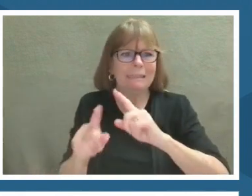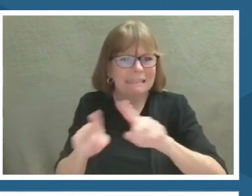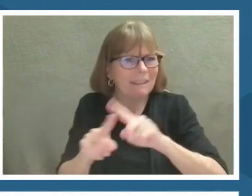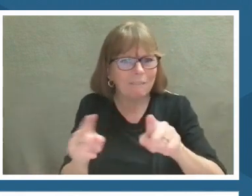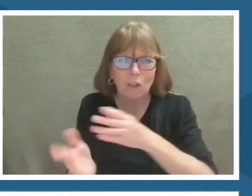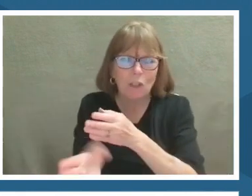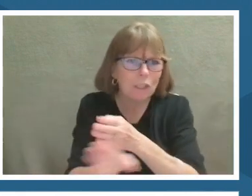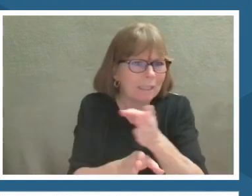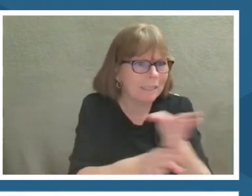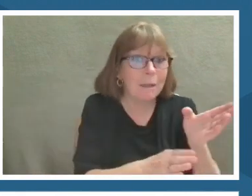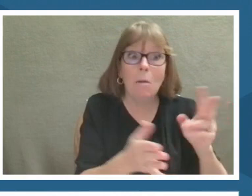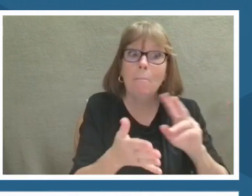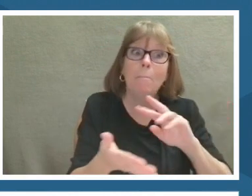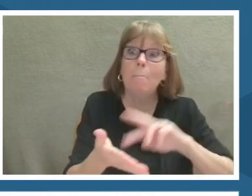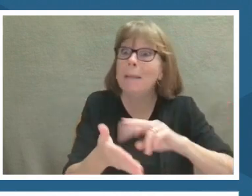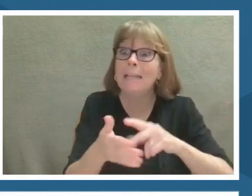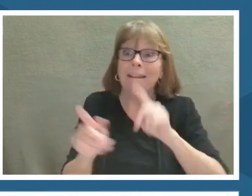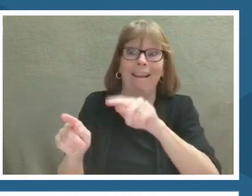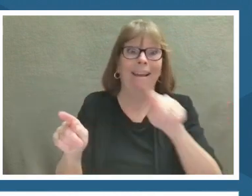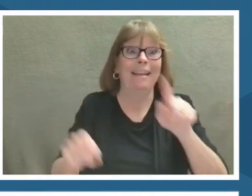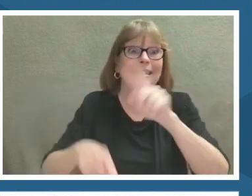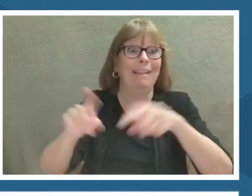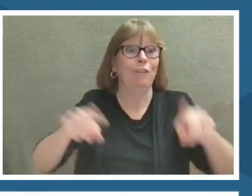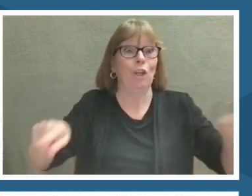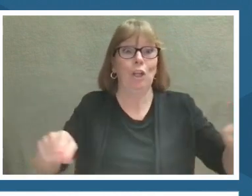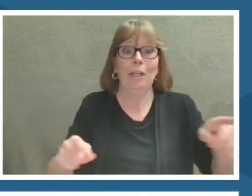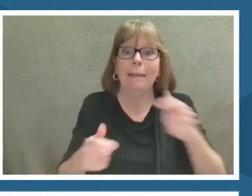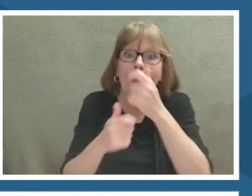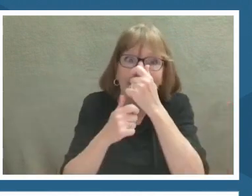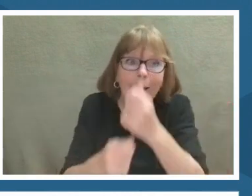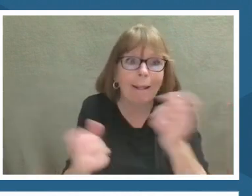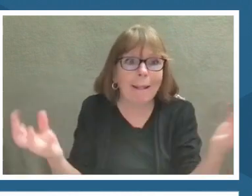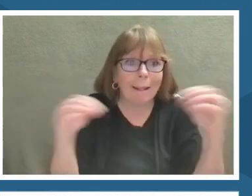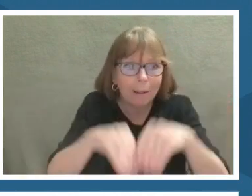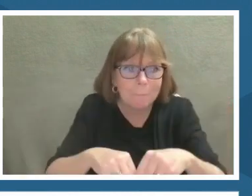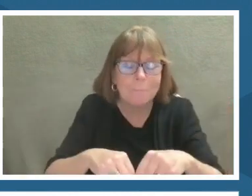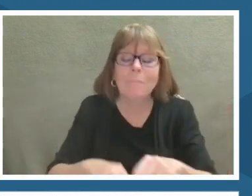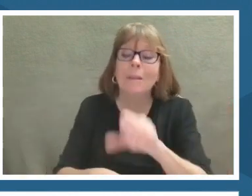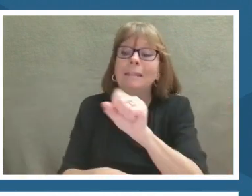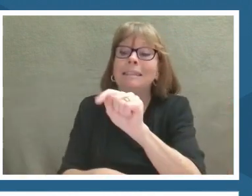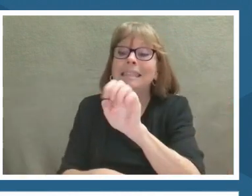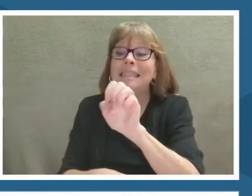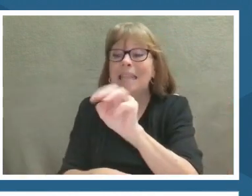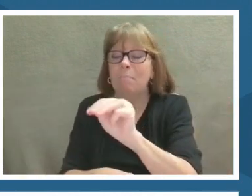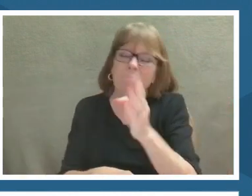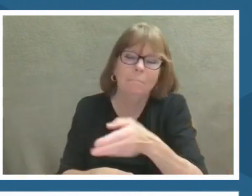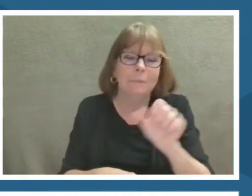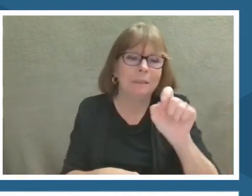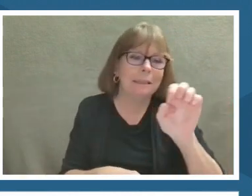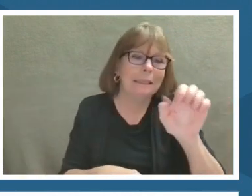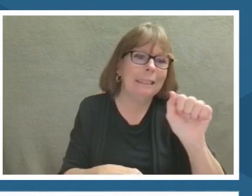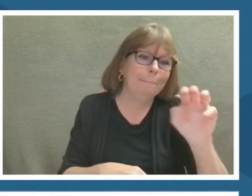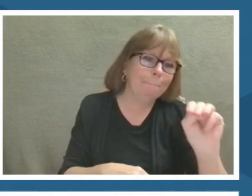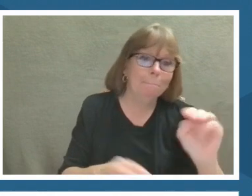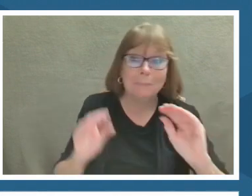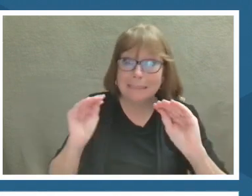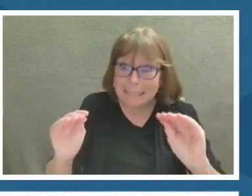the transdisciplinary integration of stem steam teaching